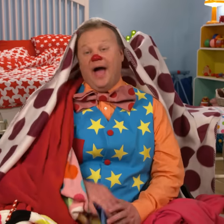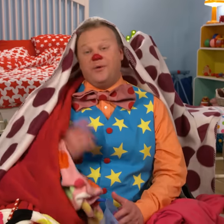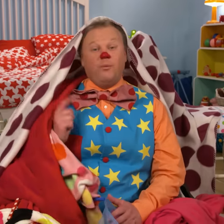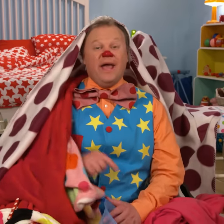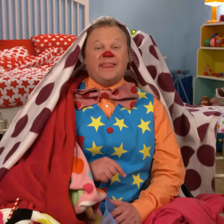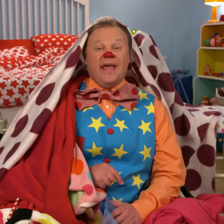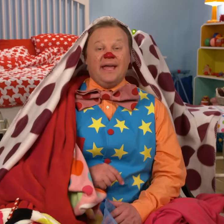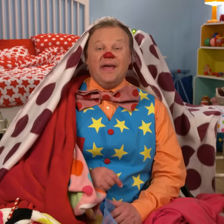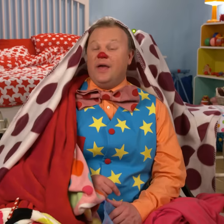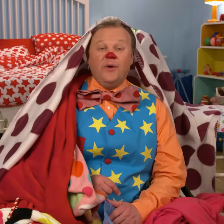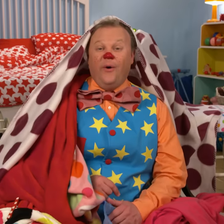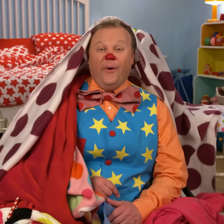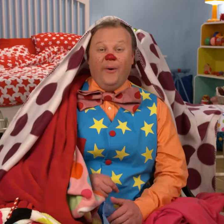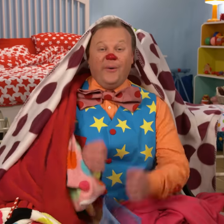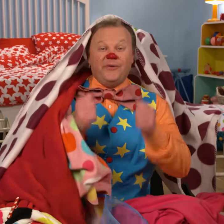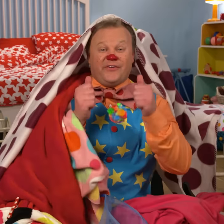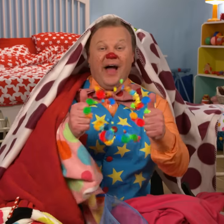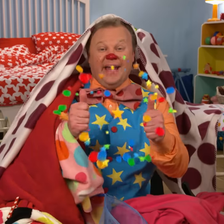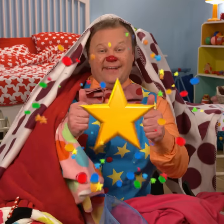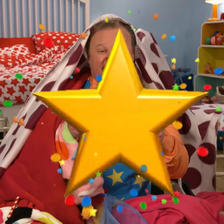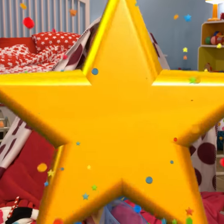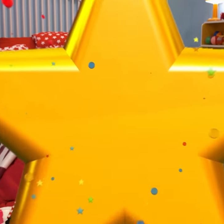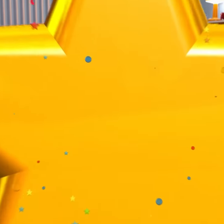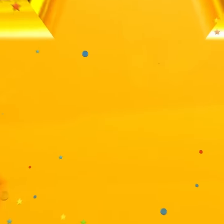and we think you're all shining stars